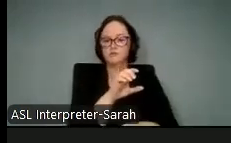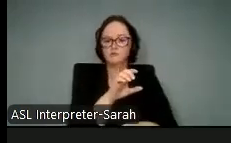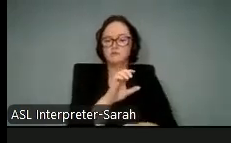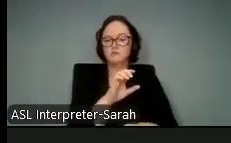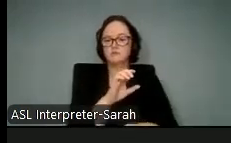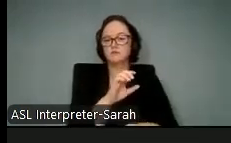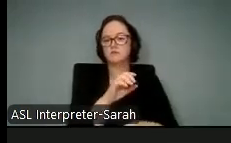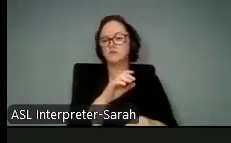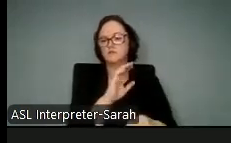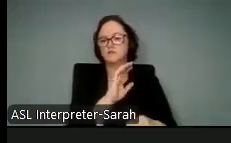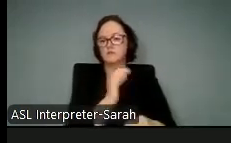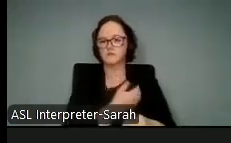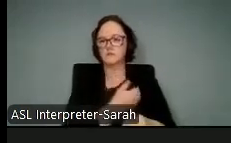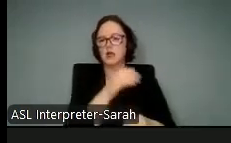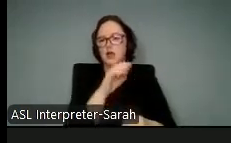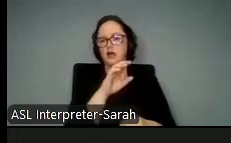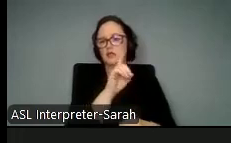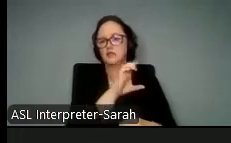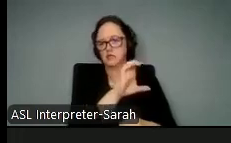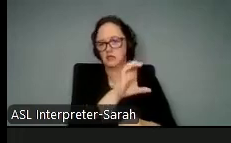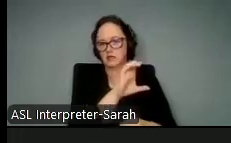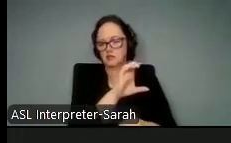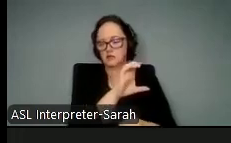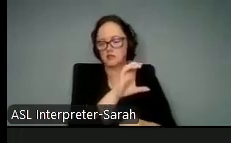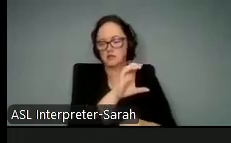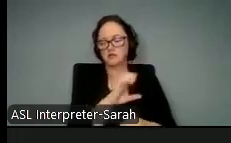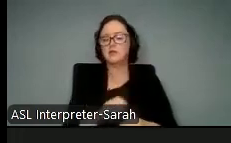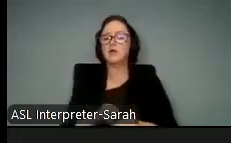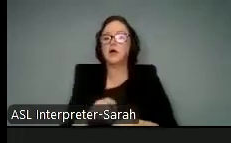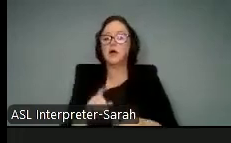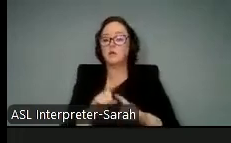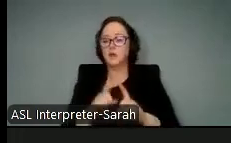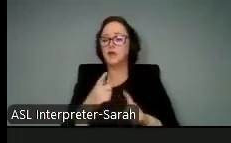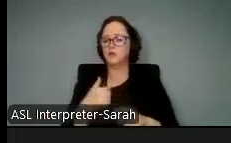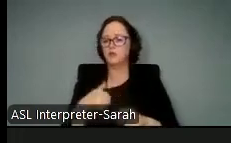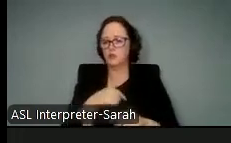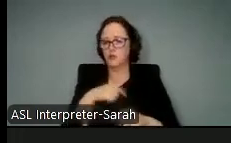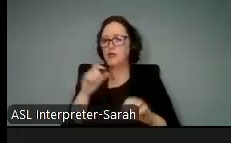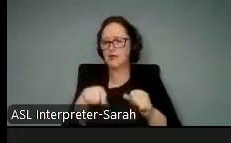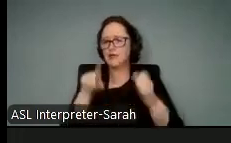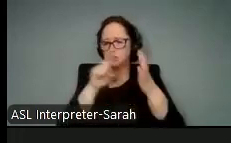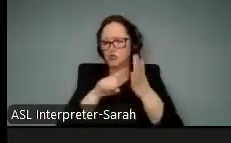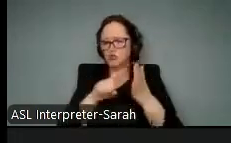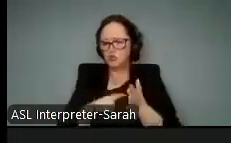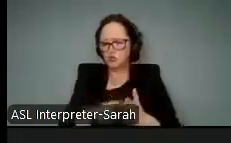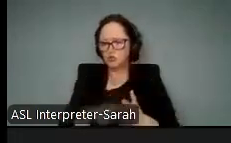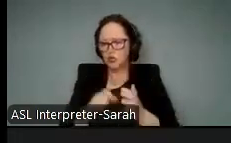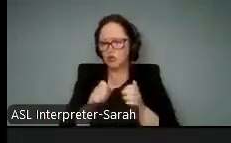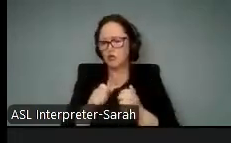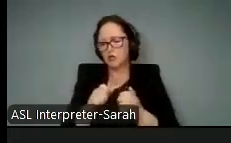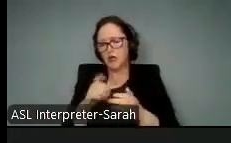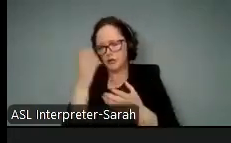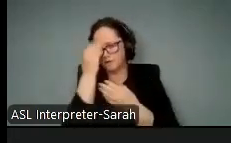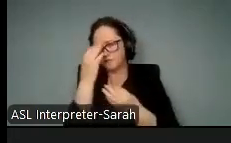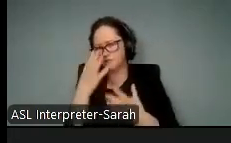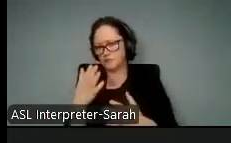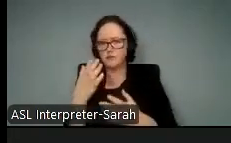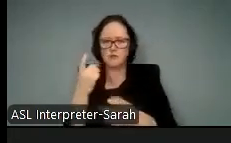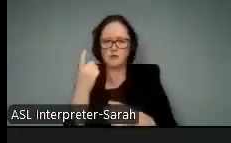but we could certainly check on that for you, Samantha, and get back to you just to make sure you've got the right answer. Okay, Elizabeth.